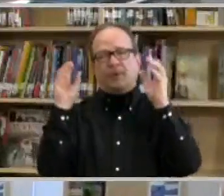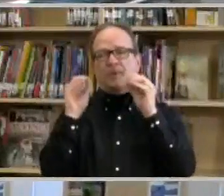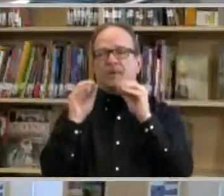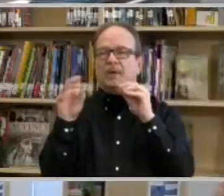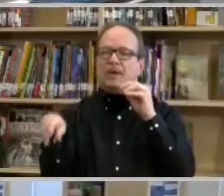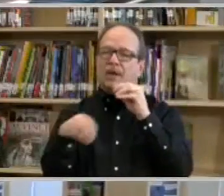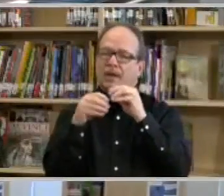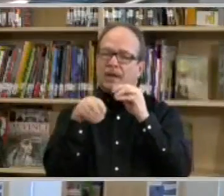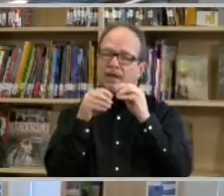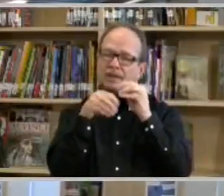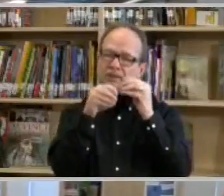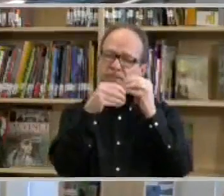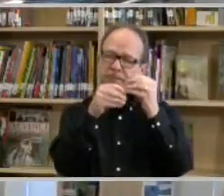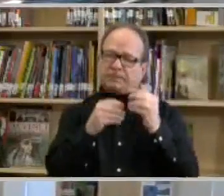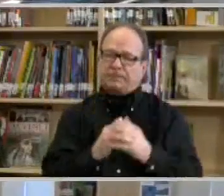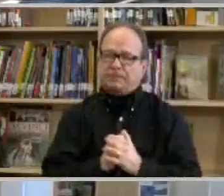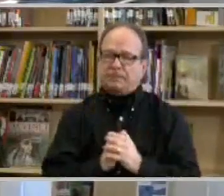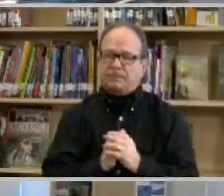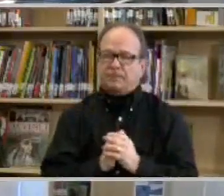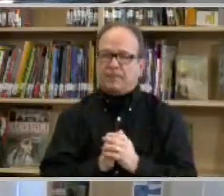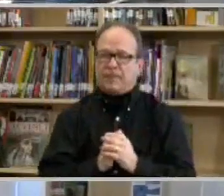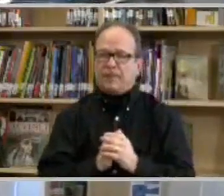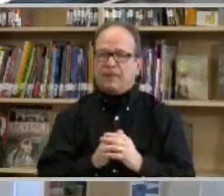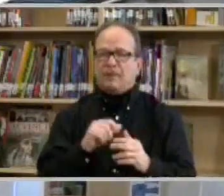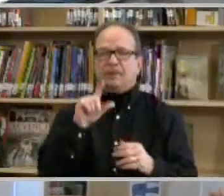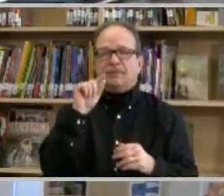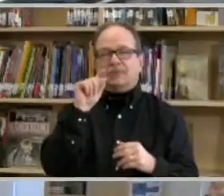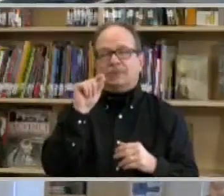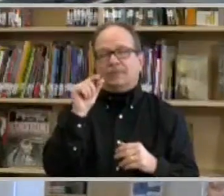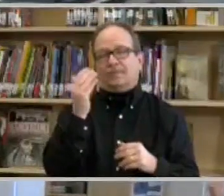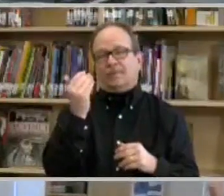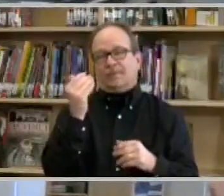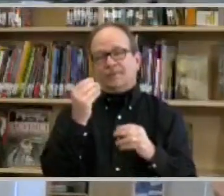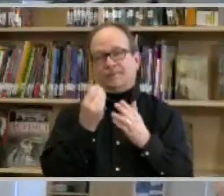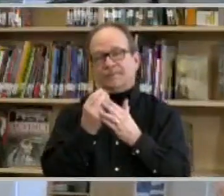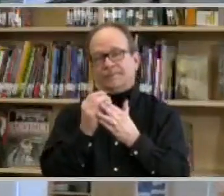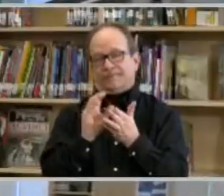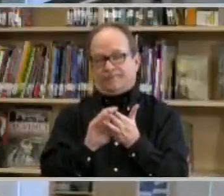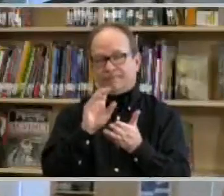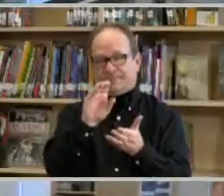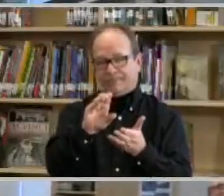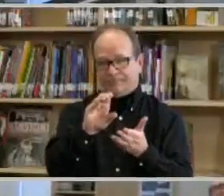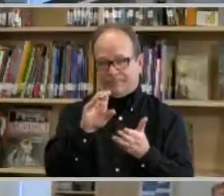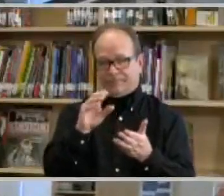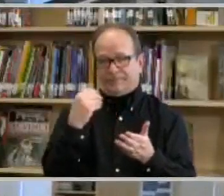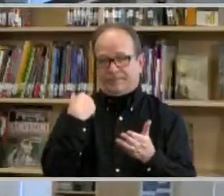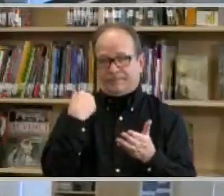AND SUPPLEMENTING BUDGET THAT I MOVE TO THE COUNCIL AT THE END